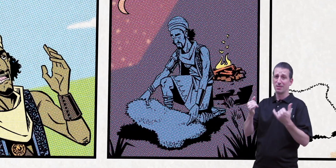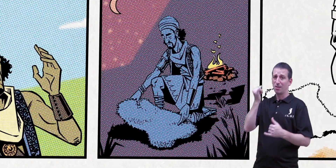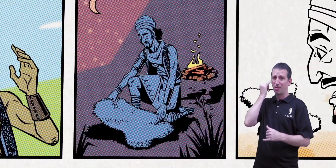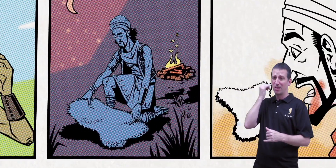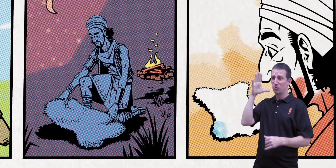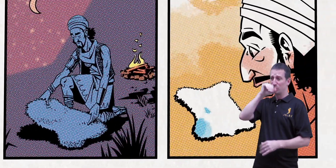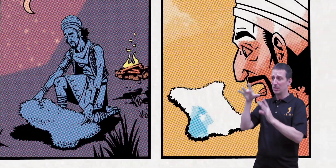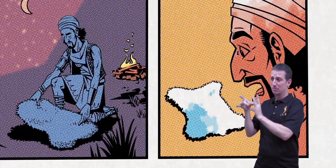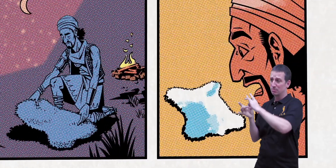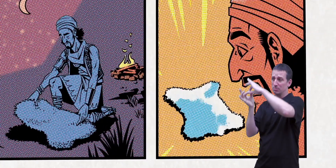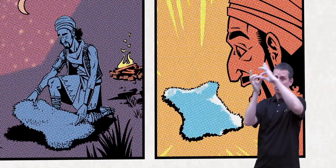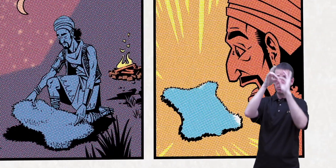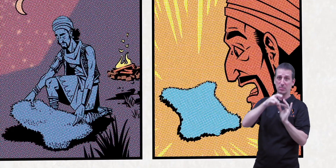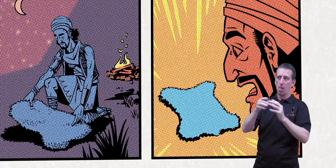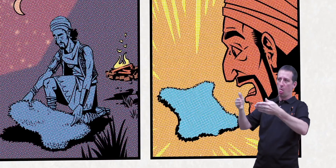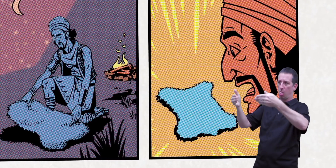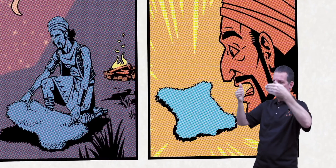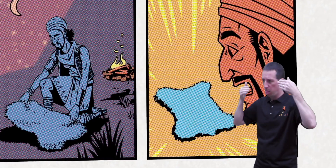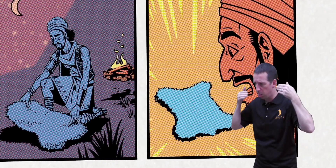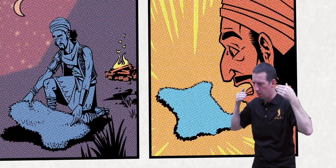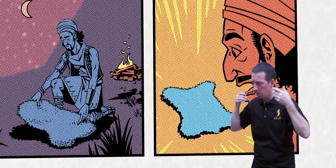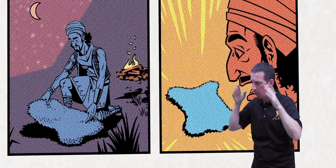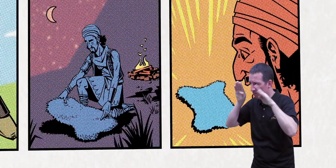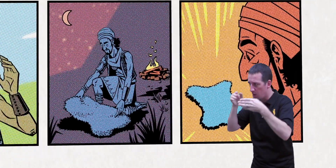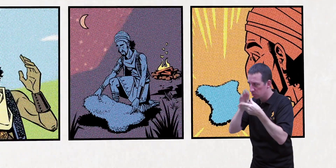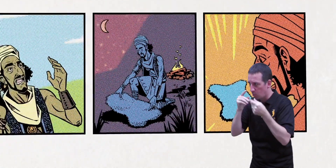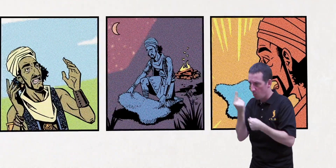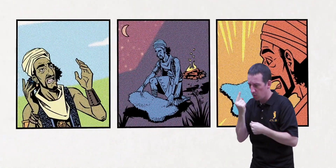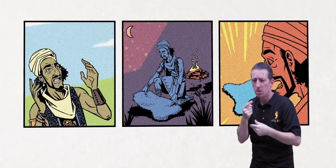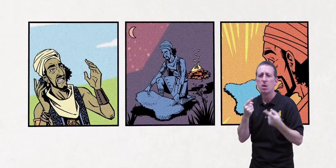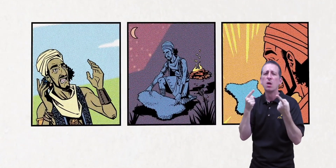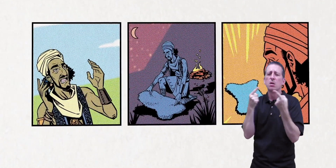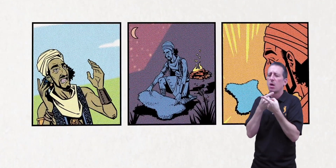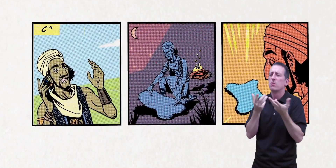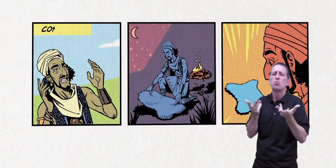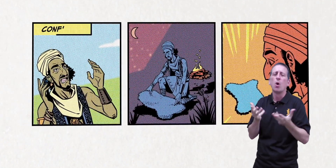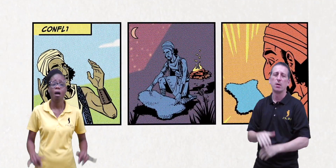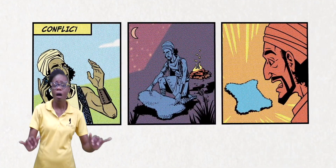Tim: Now, if you look at this scene just by itself, what is the conflict?